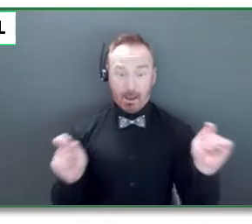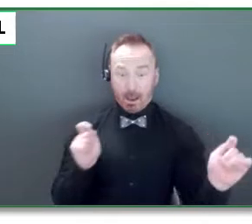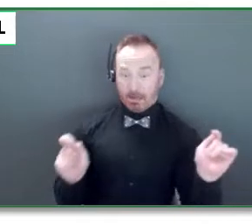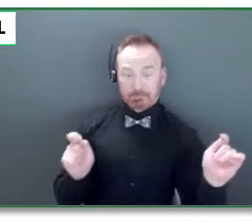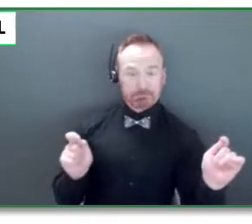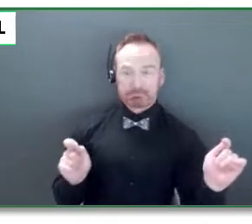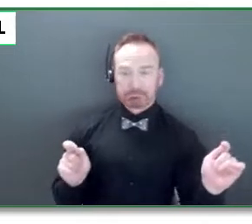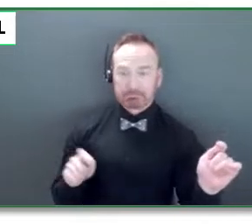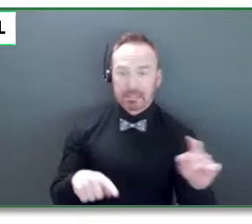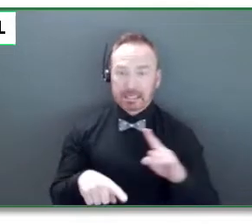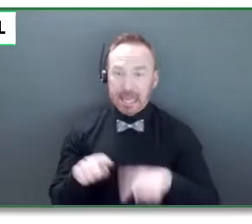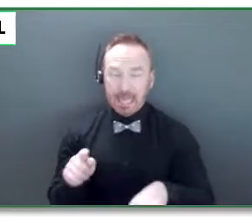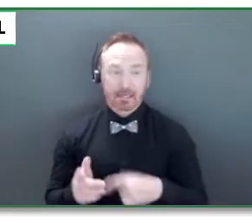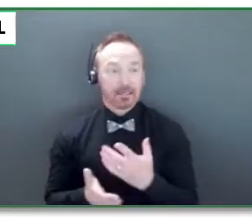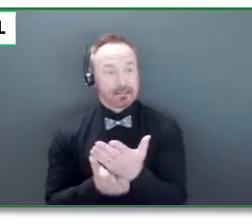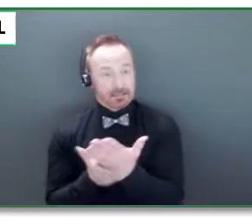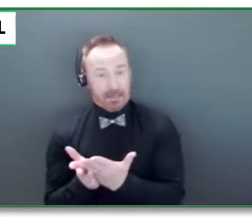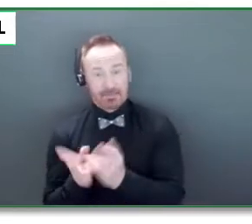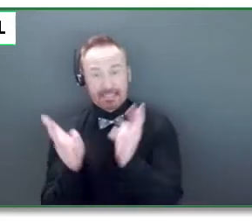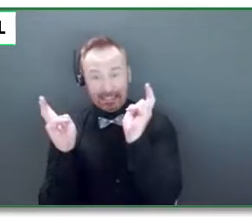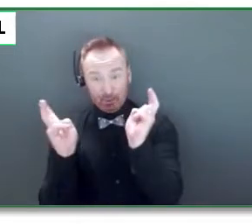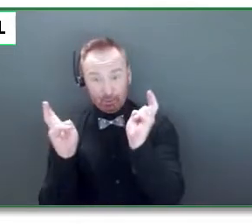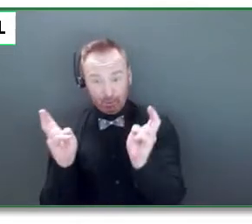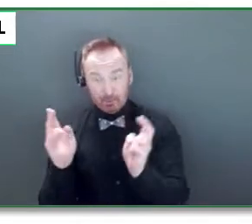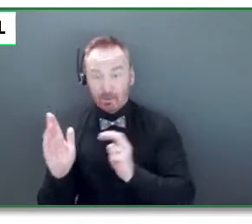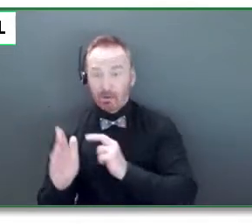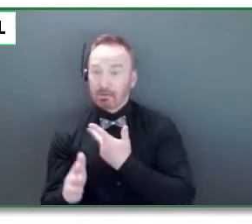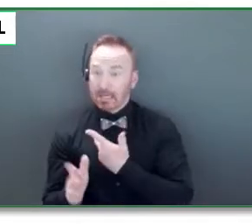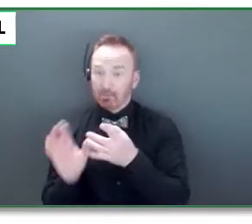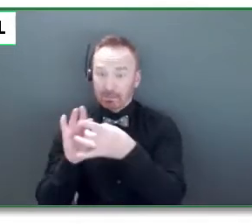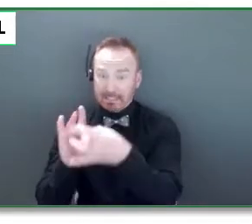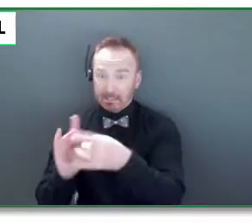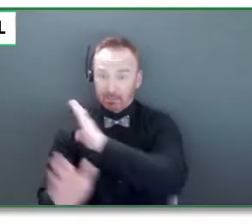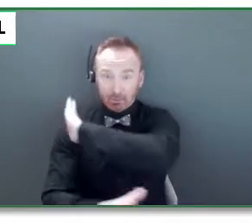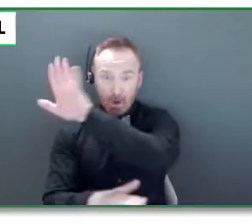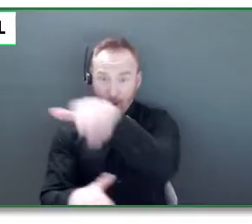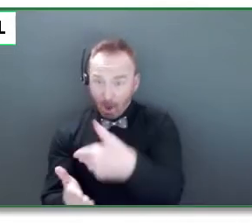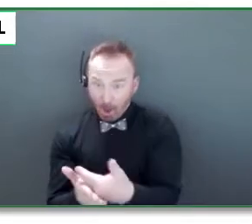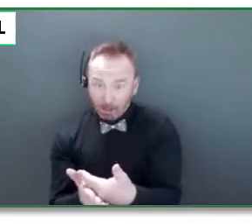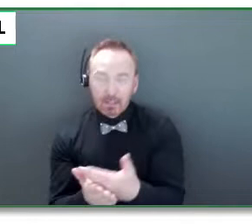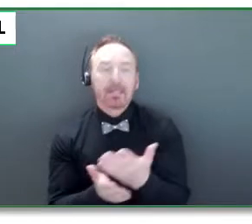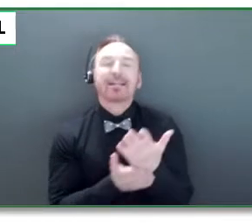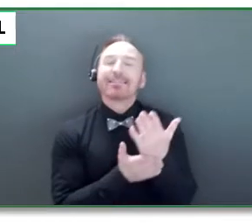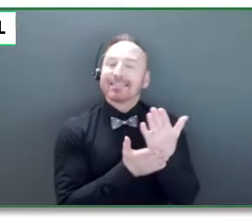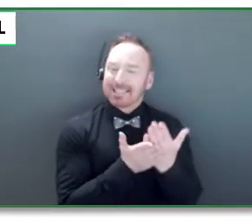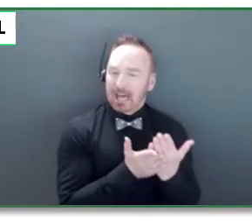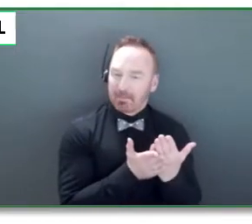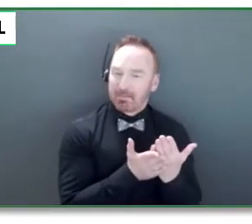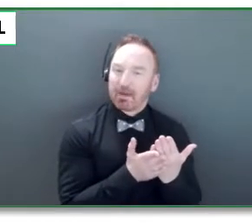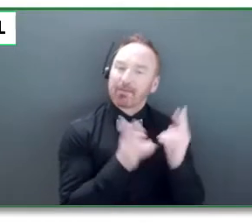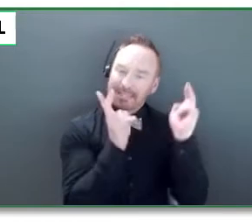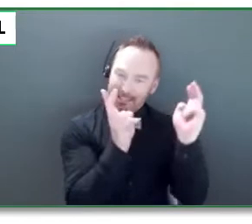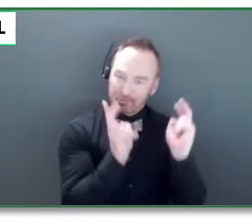everybody and some of the issues are related to accessibility. Next.